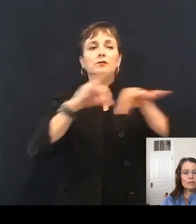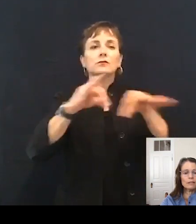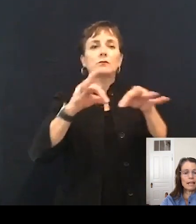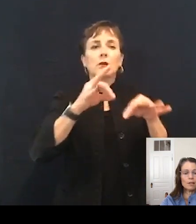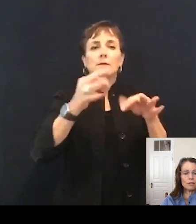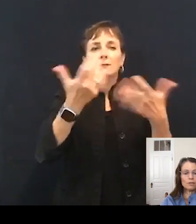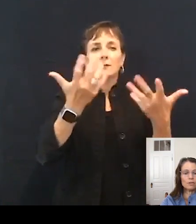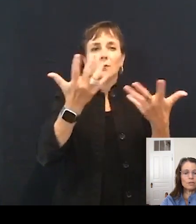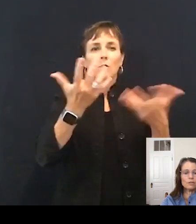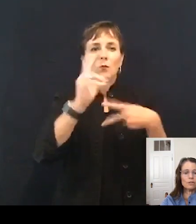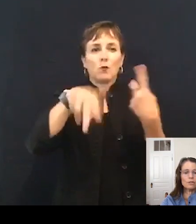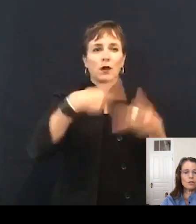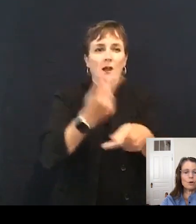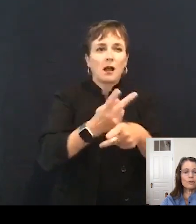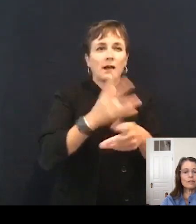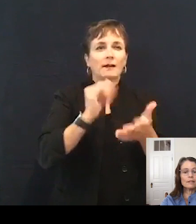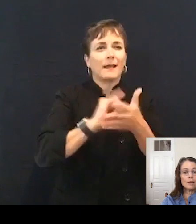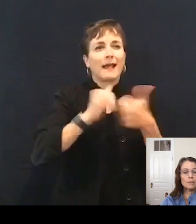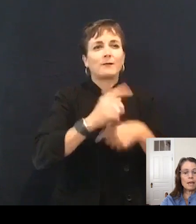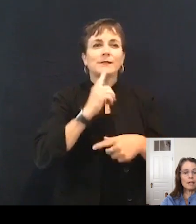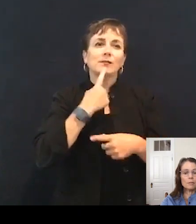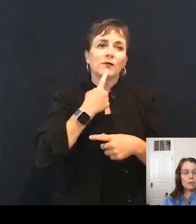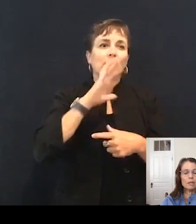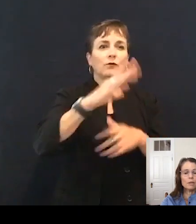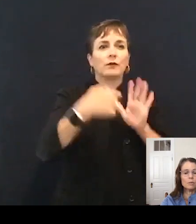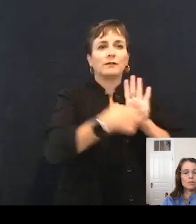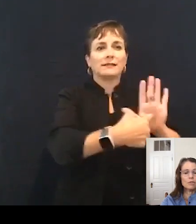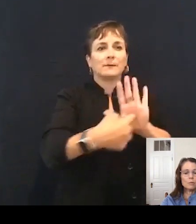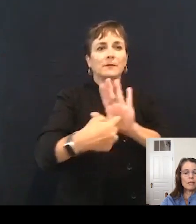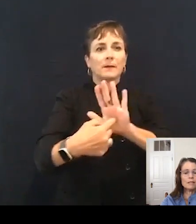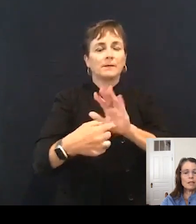We also use letters to denote the subtype,